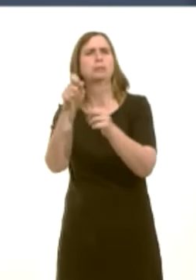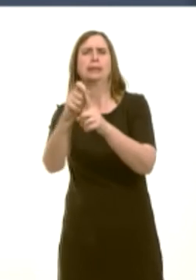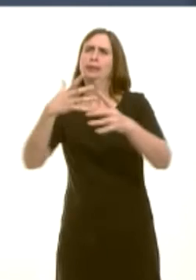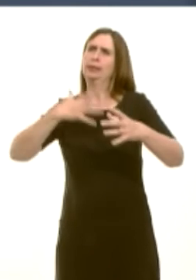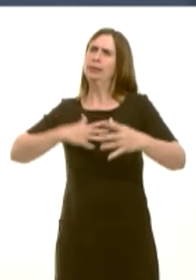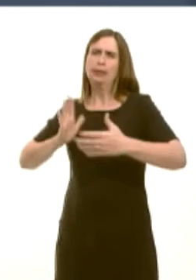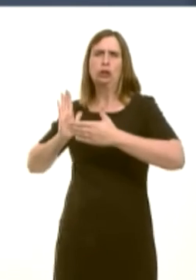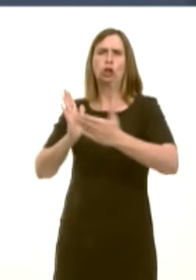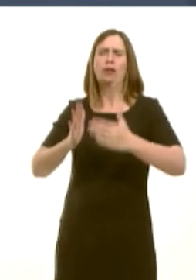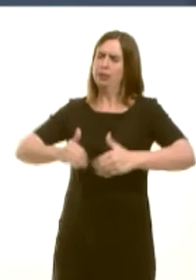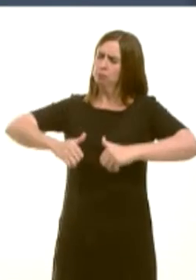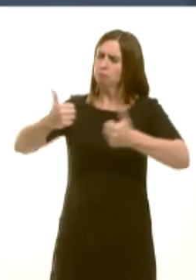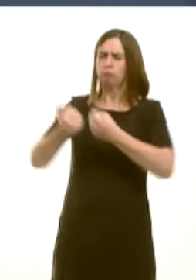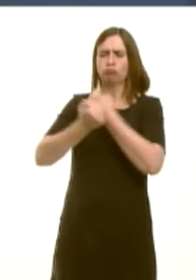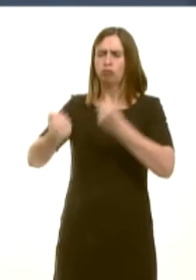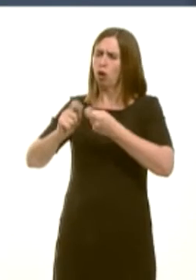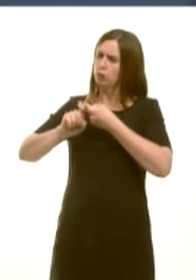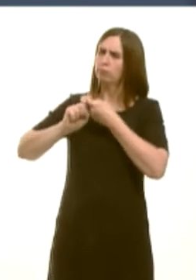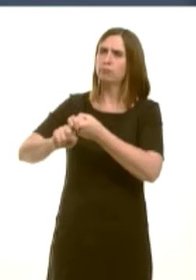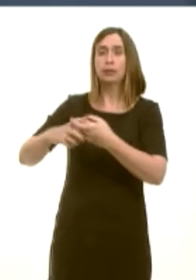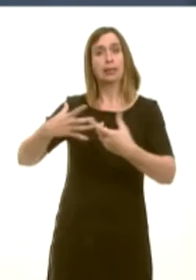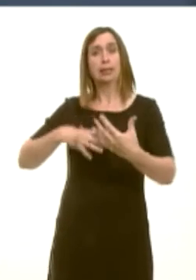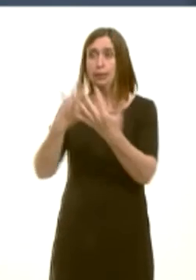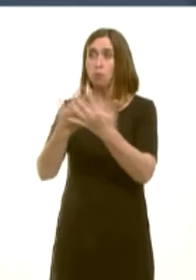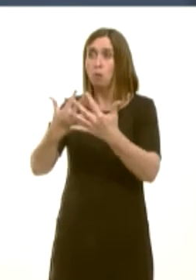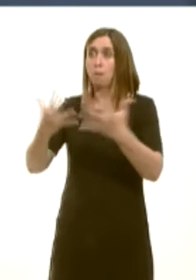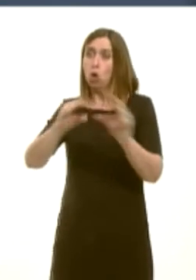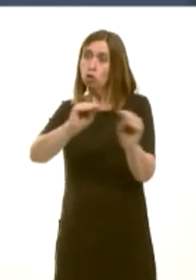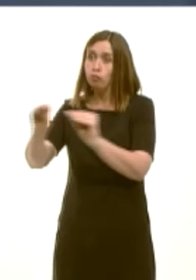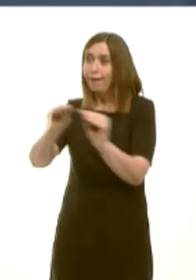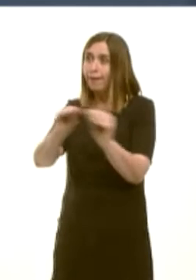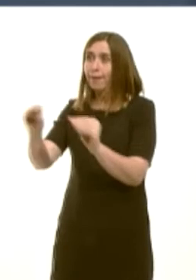for the future. We need more trained healthcare professionals to make that happen.í